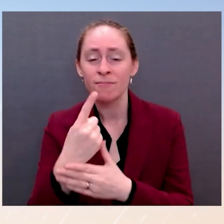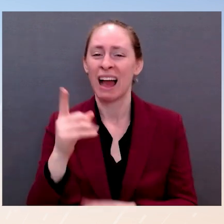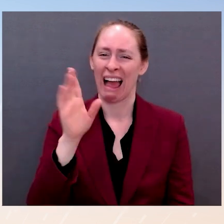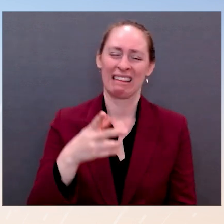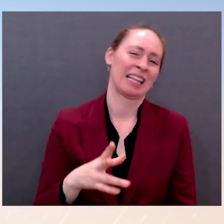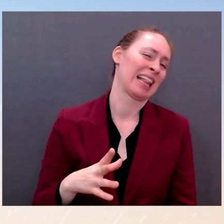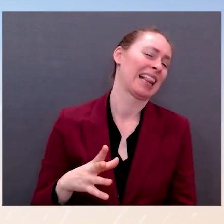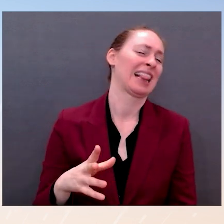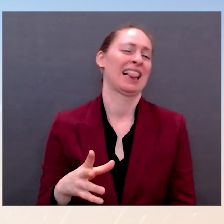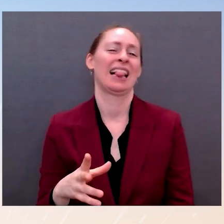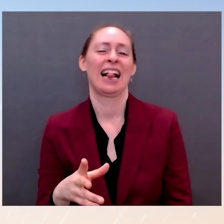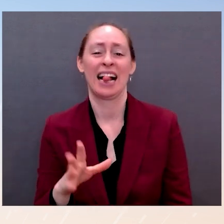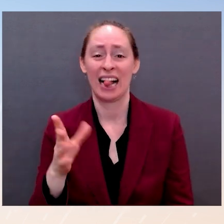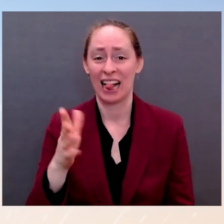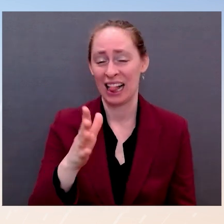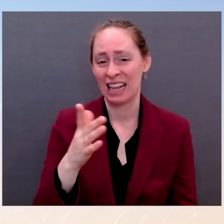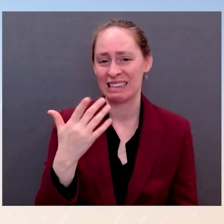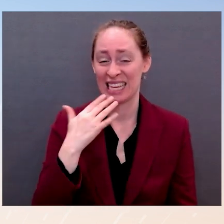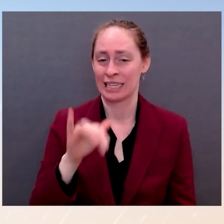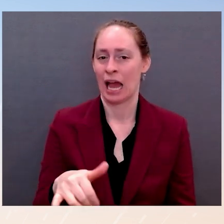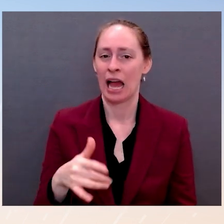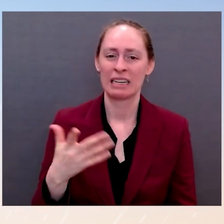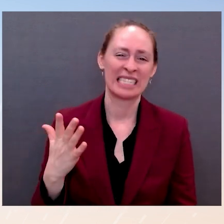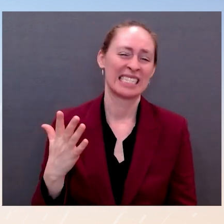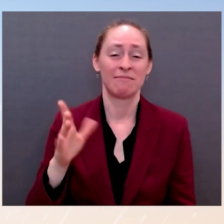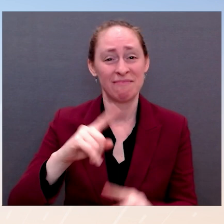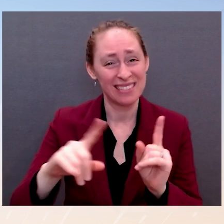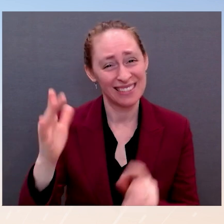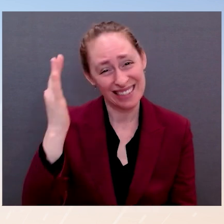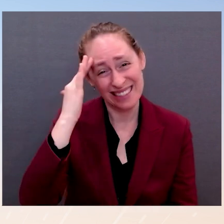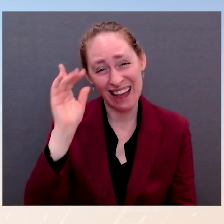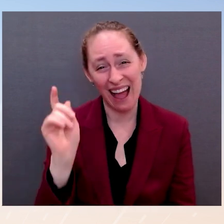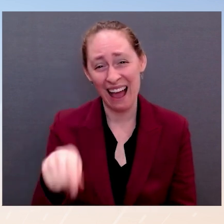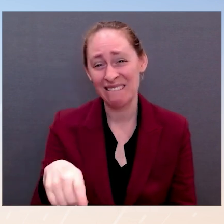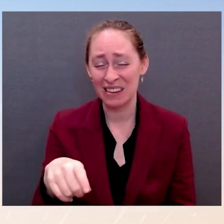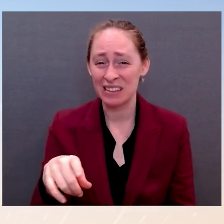don't like to do the prep for. They think it's inconvenient, et cetera.